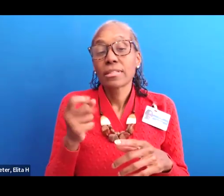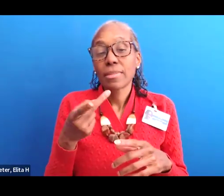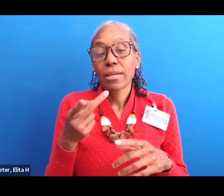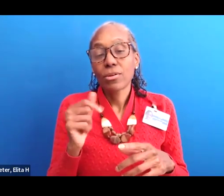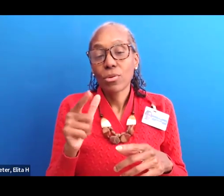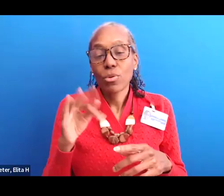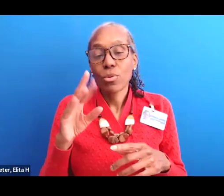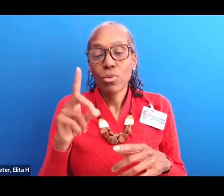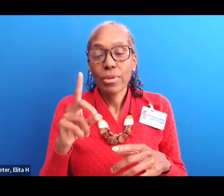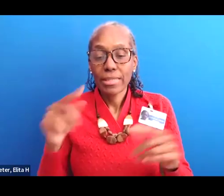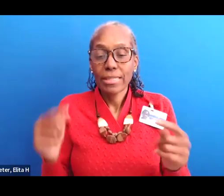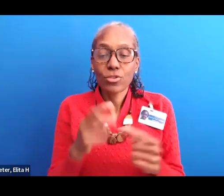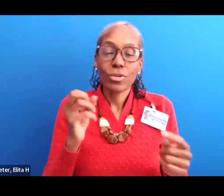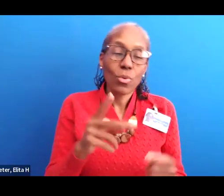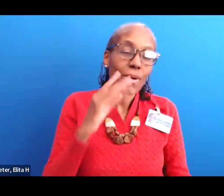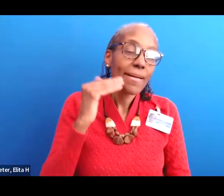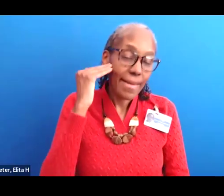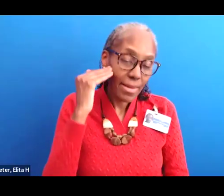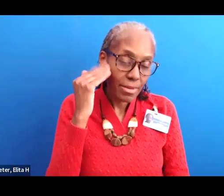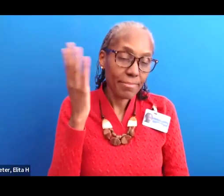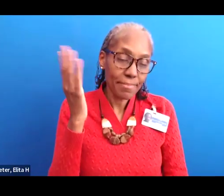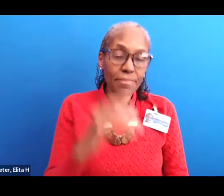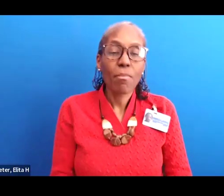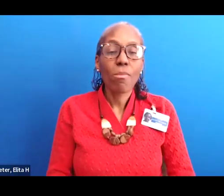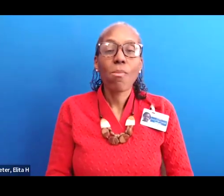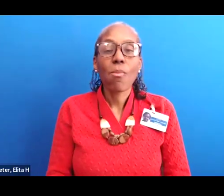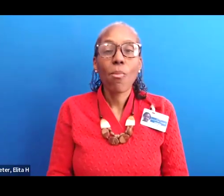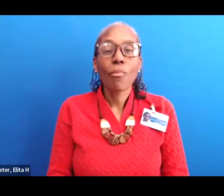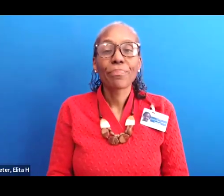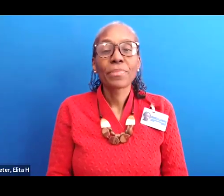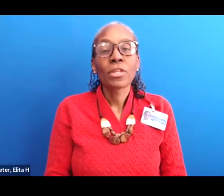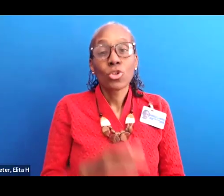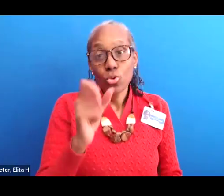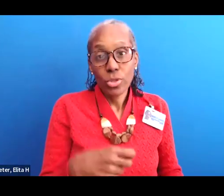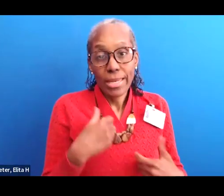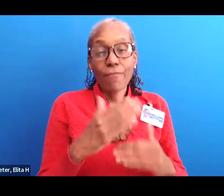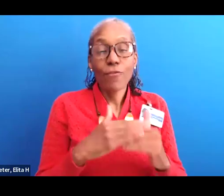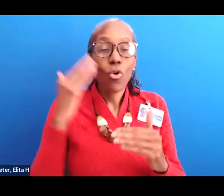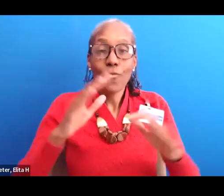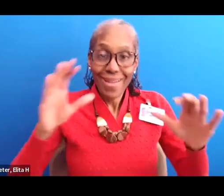a head injury, you could have overactive bladder because it's